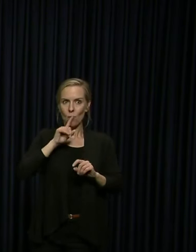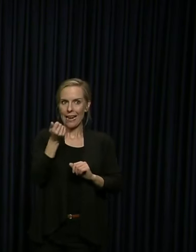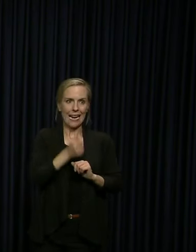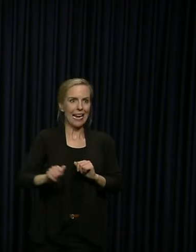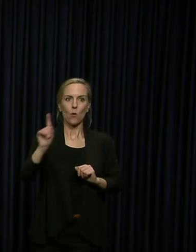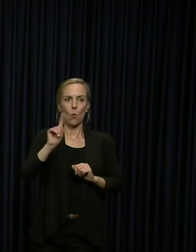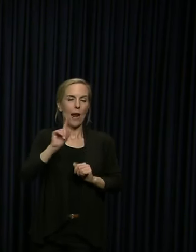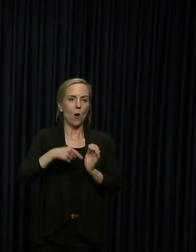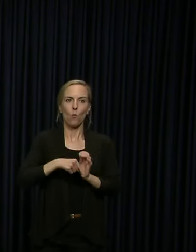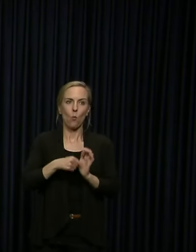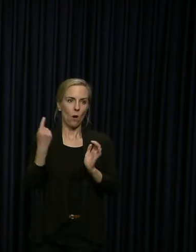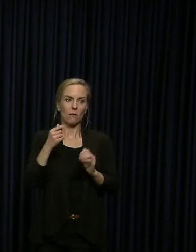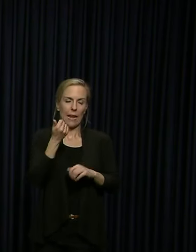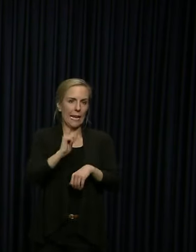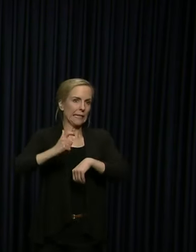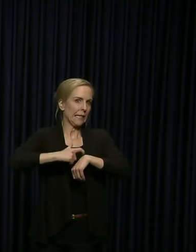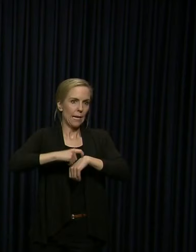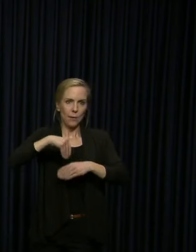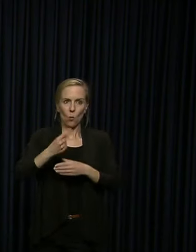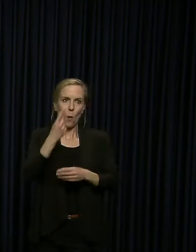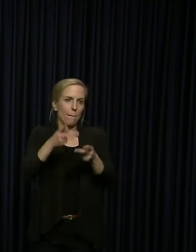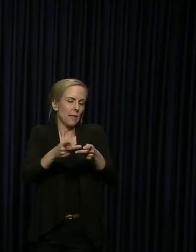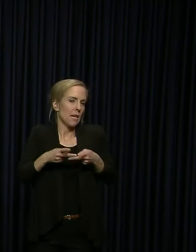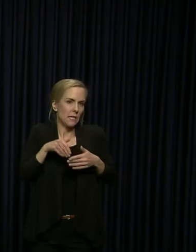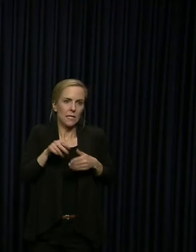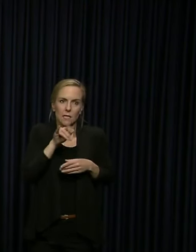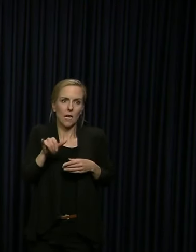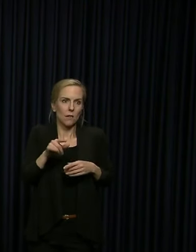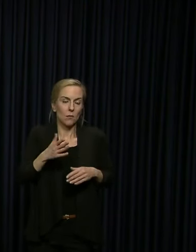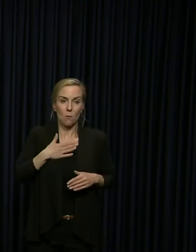EVERY SINGLE EMPLOYEE AND ANY OF